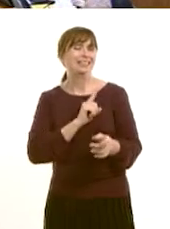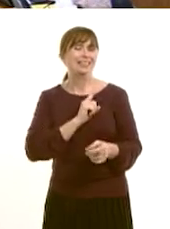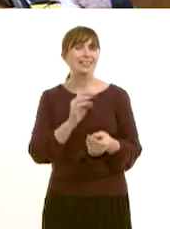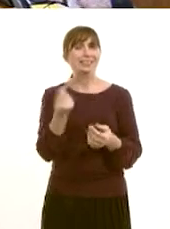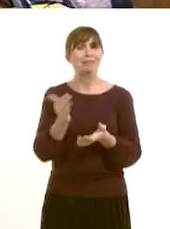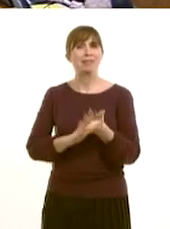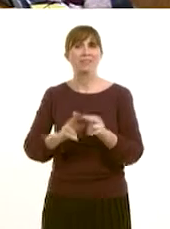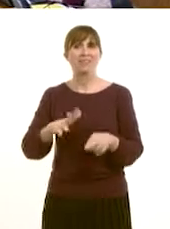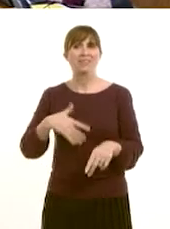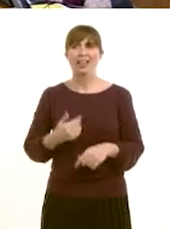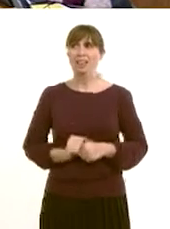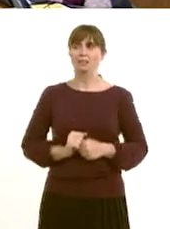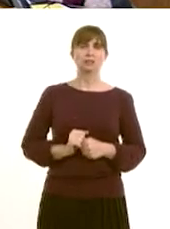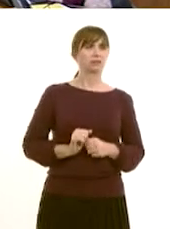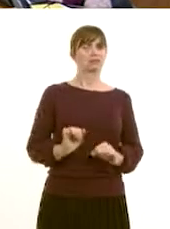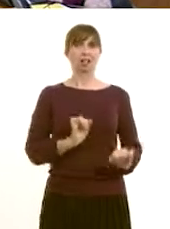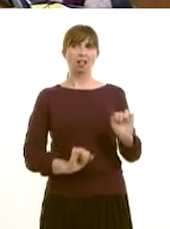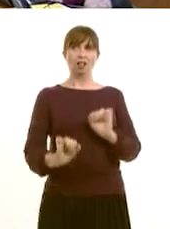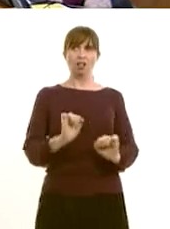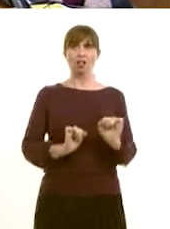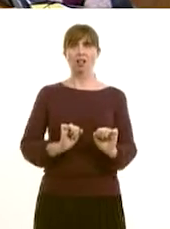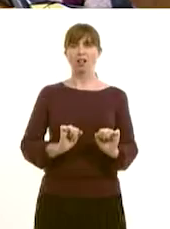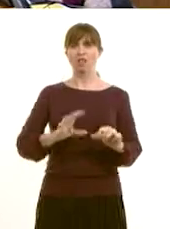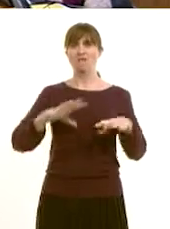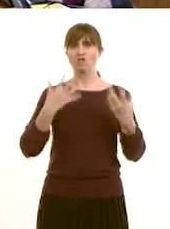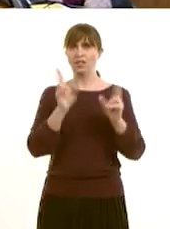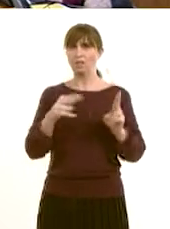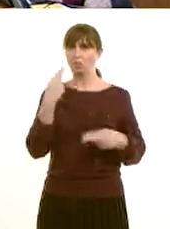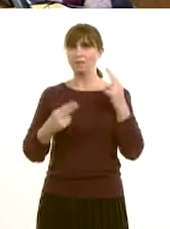a stigma in making an application for free school meals, and they should be assured that